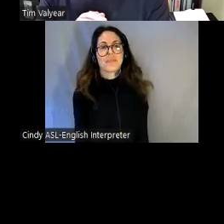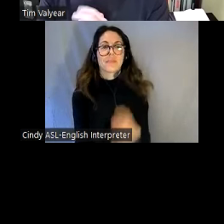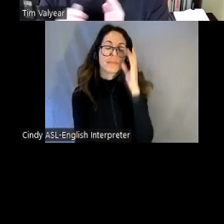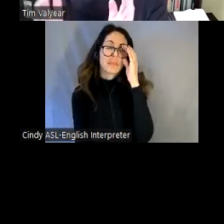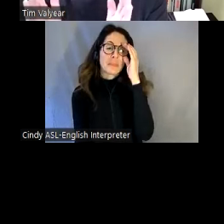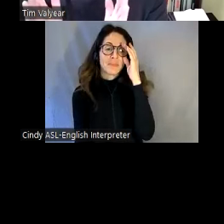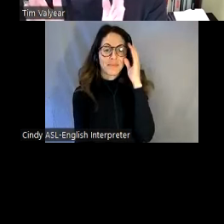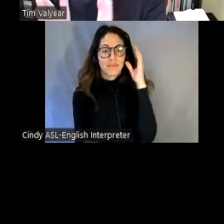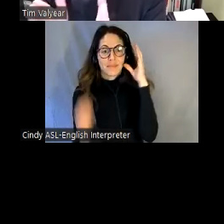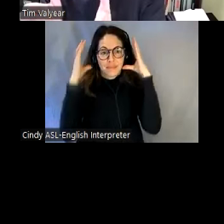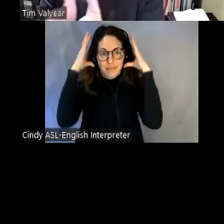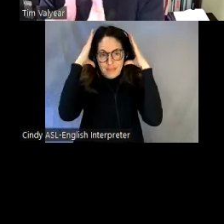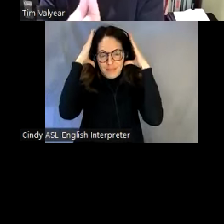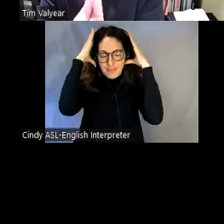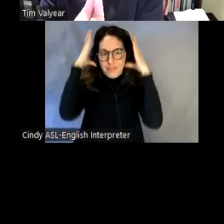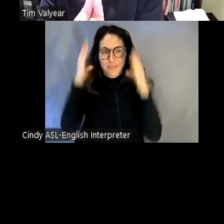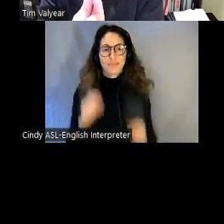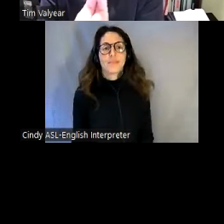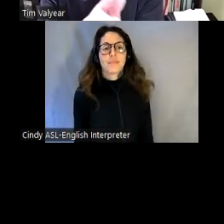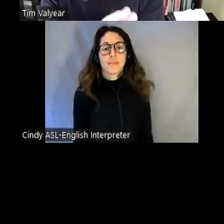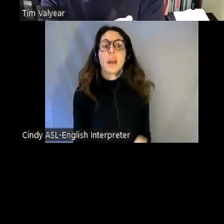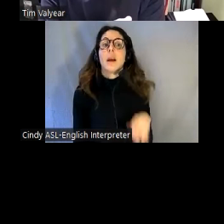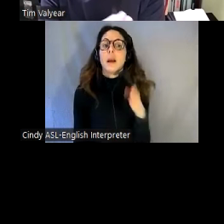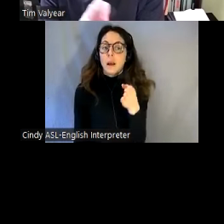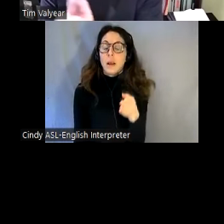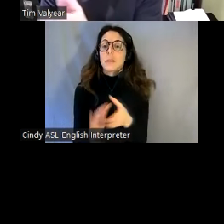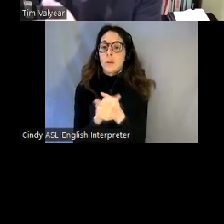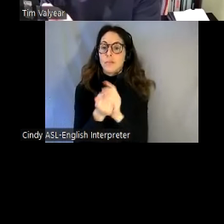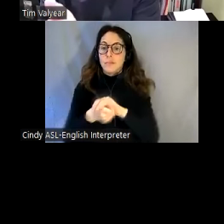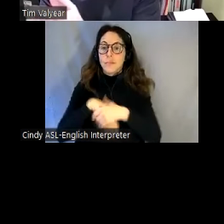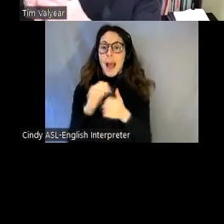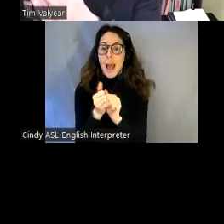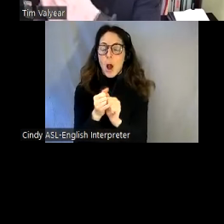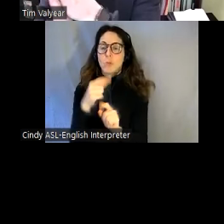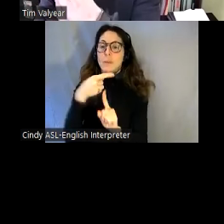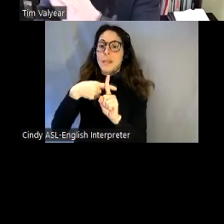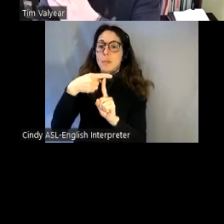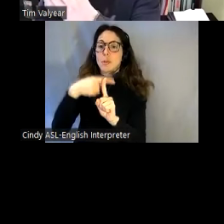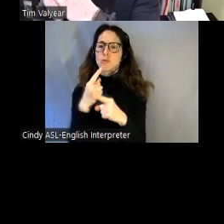warm, moist spots. Not a good practice for health care providers. The components of good hand